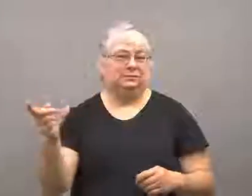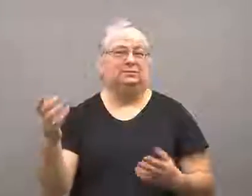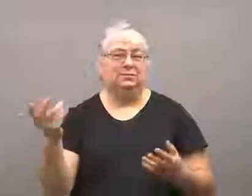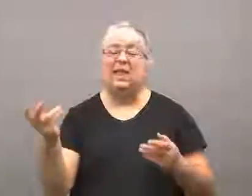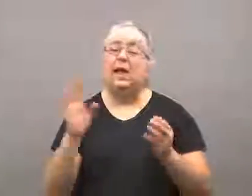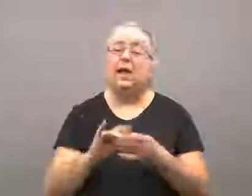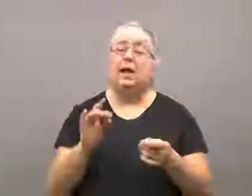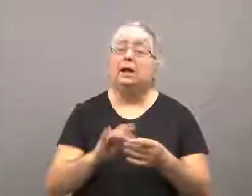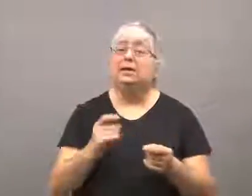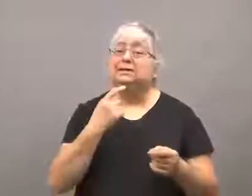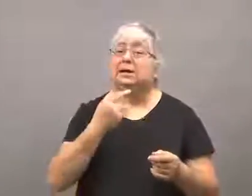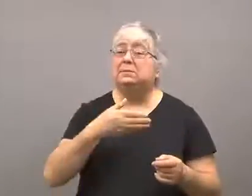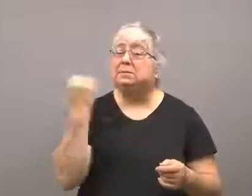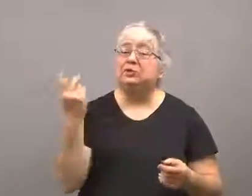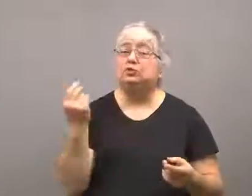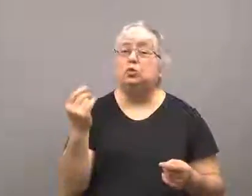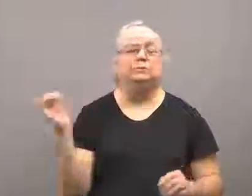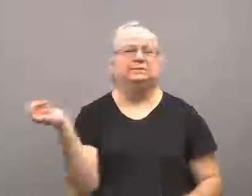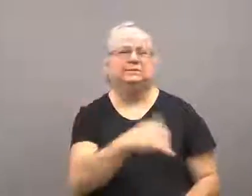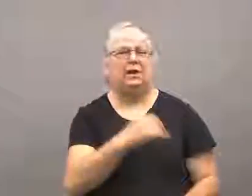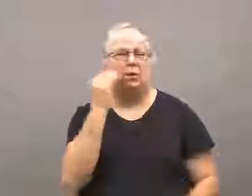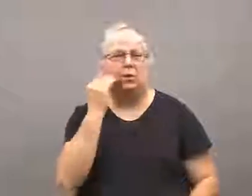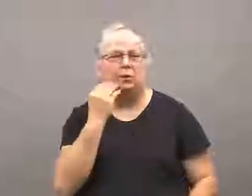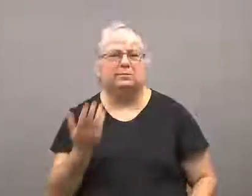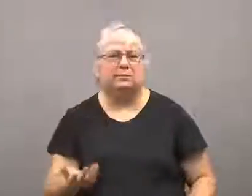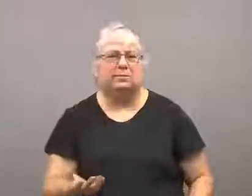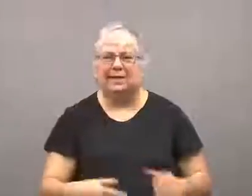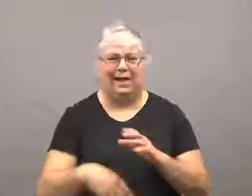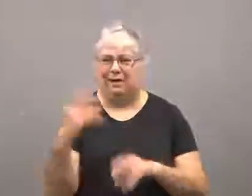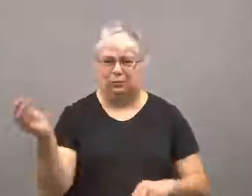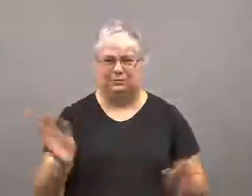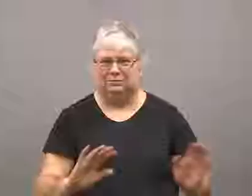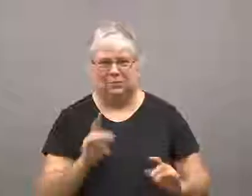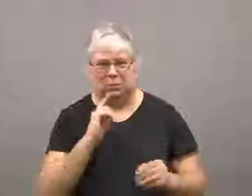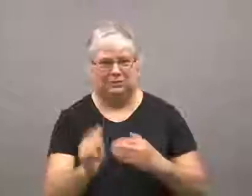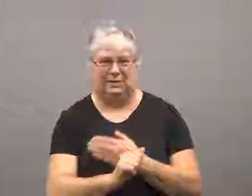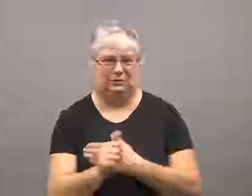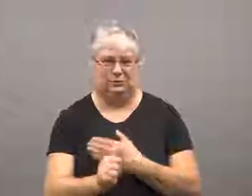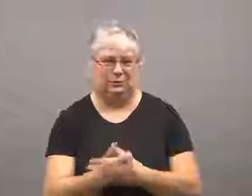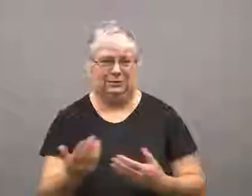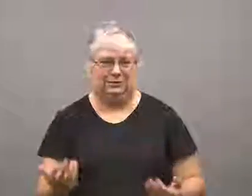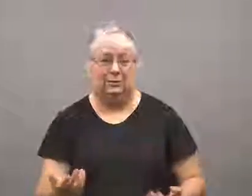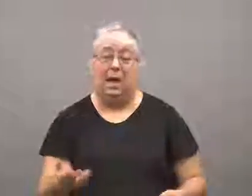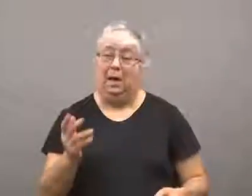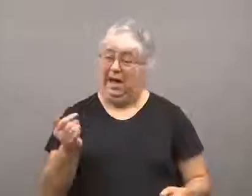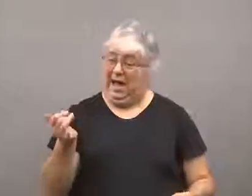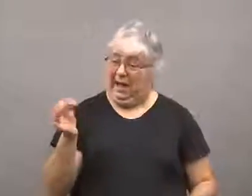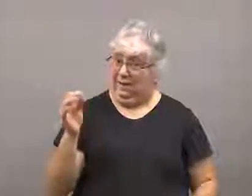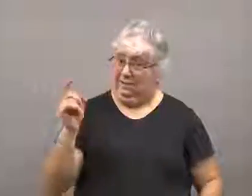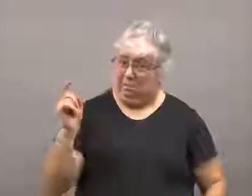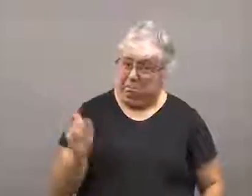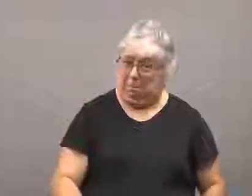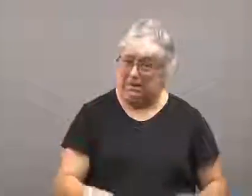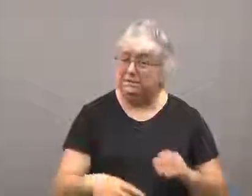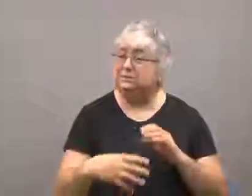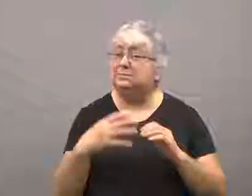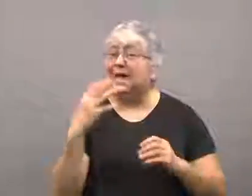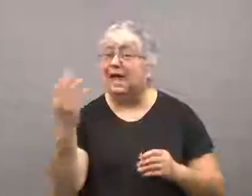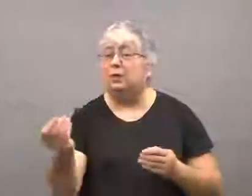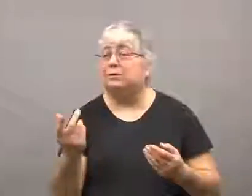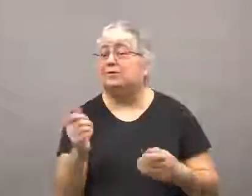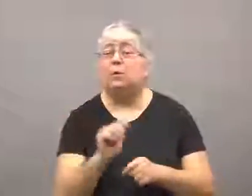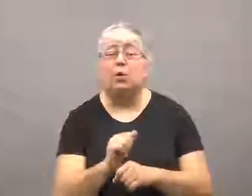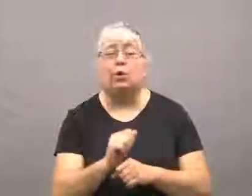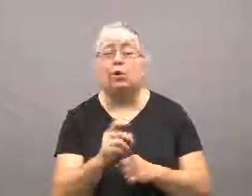She says the best thing to do is stay home. It's too dangerous out there.